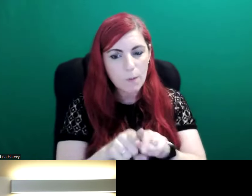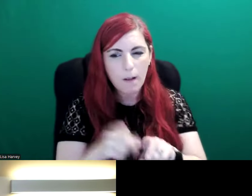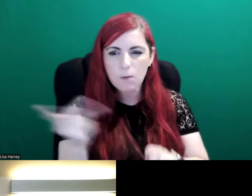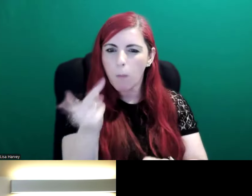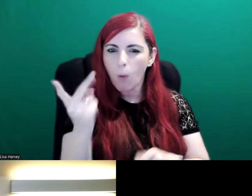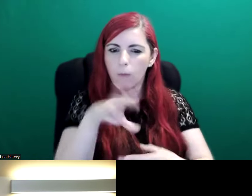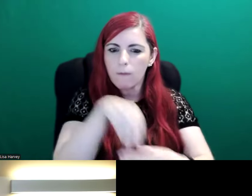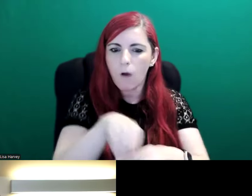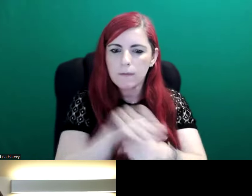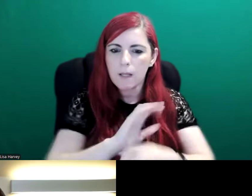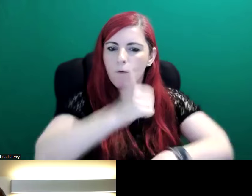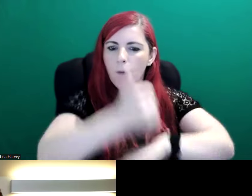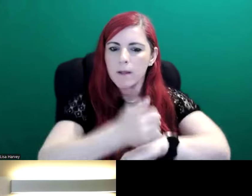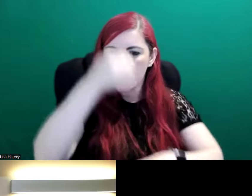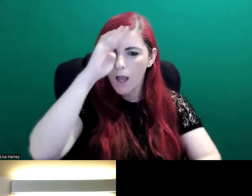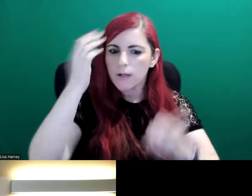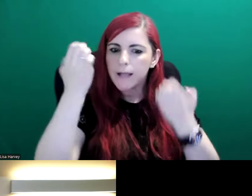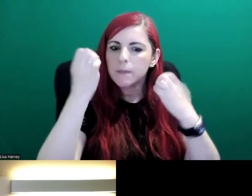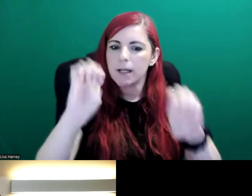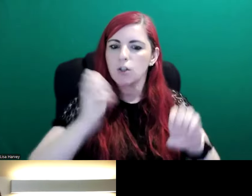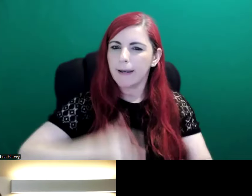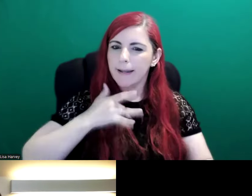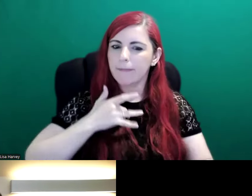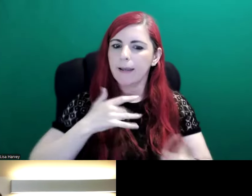formation of the Irish Exhibition of Living Art, which I mentioned only briefly.